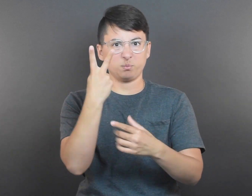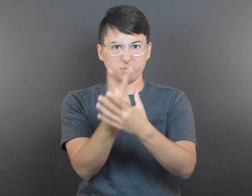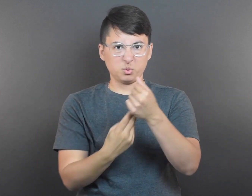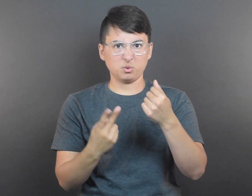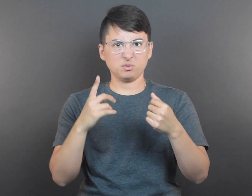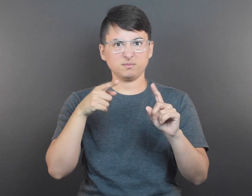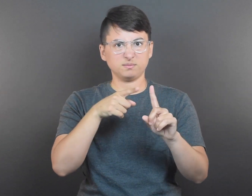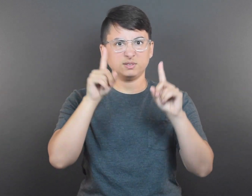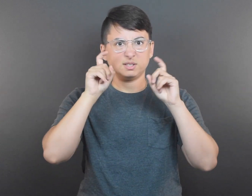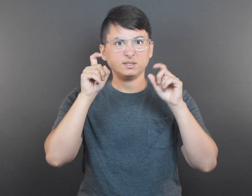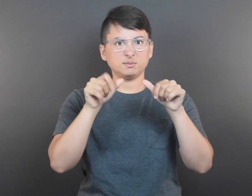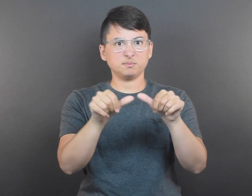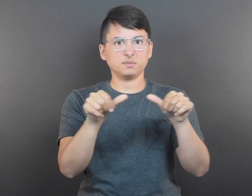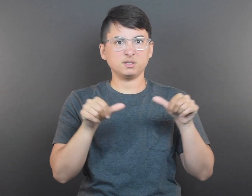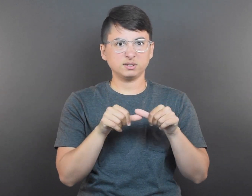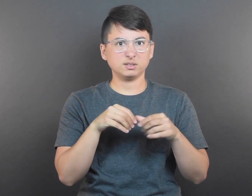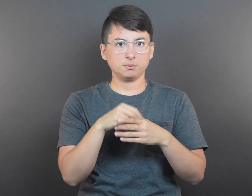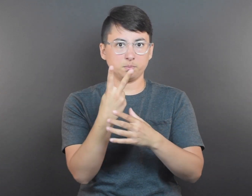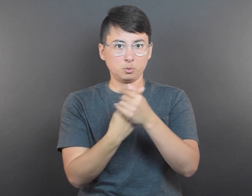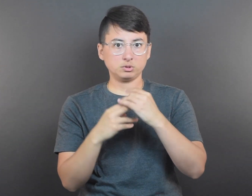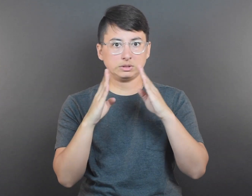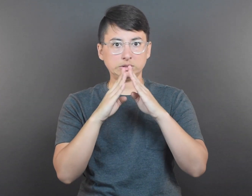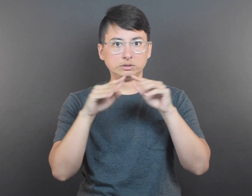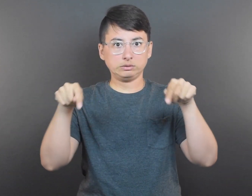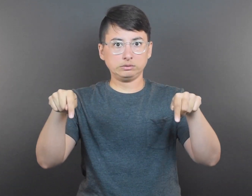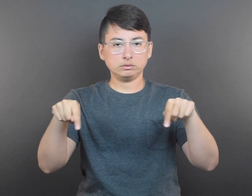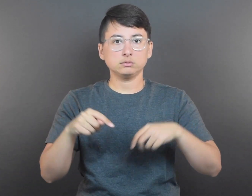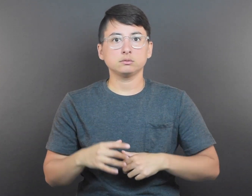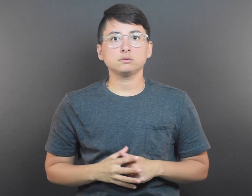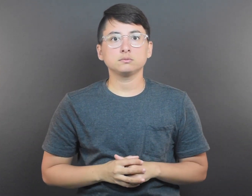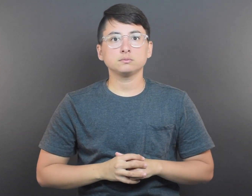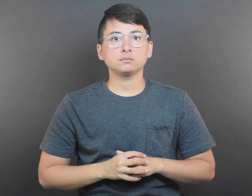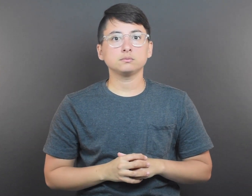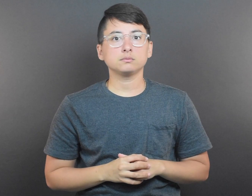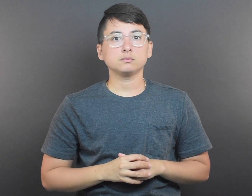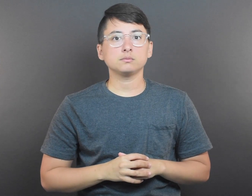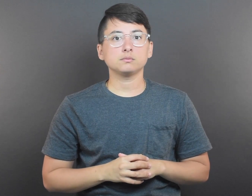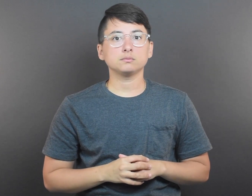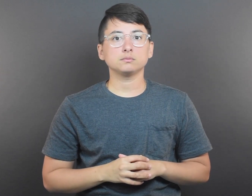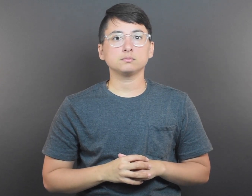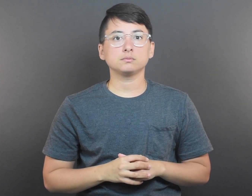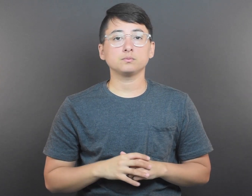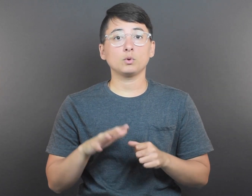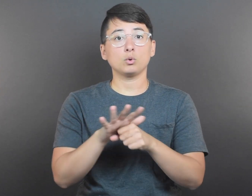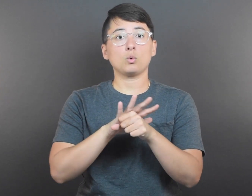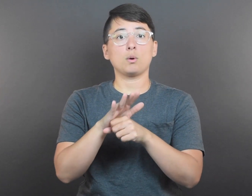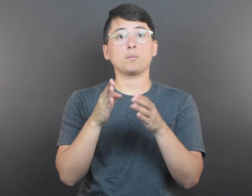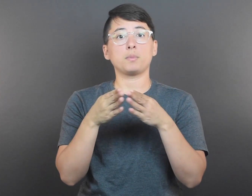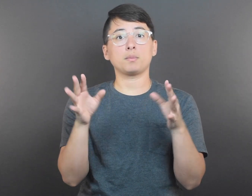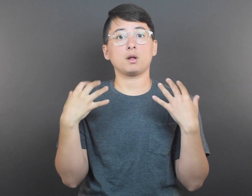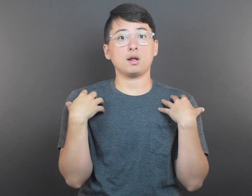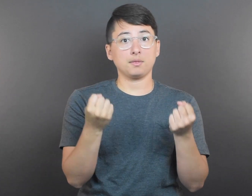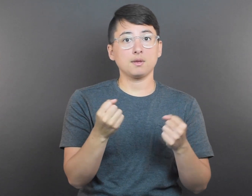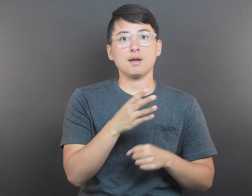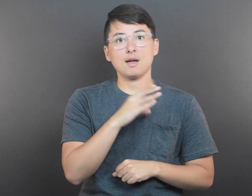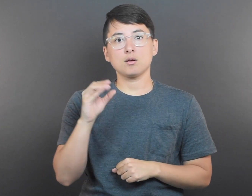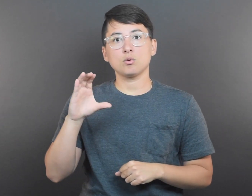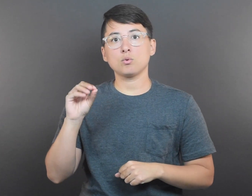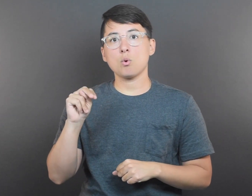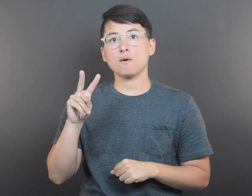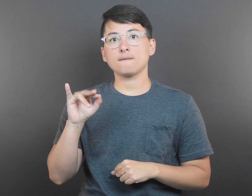Hispana were essential to the success of the two testing events,” Frumholtz stated.